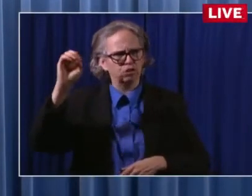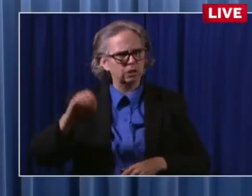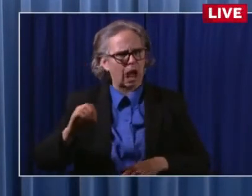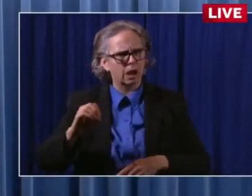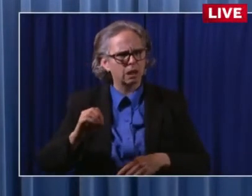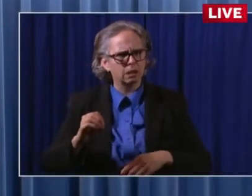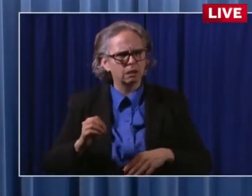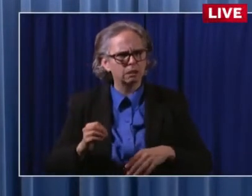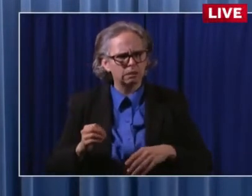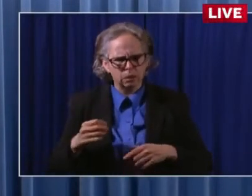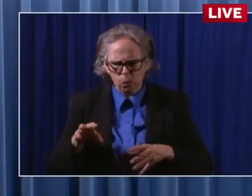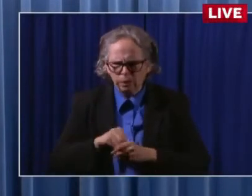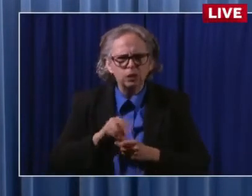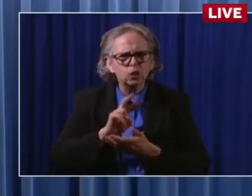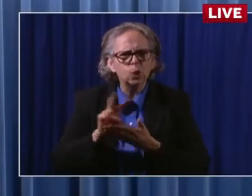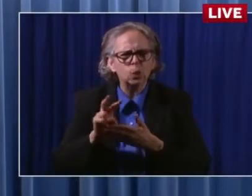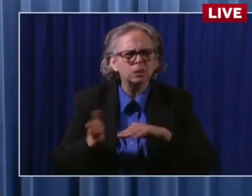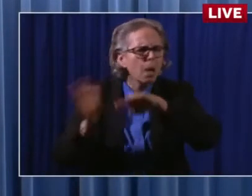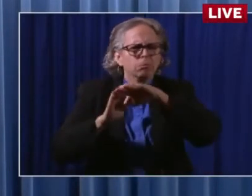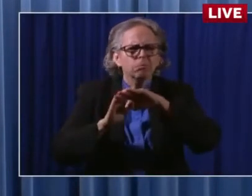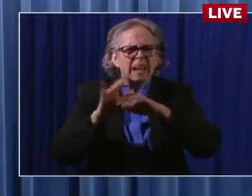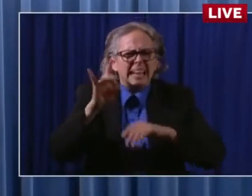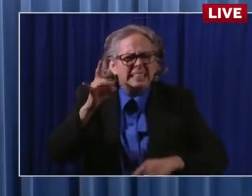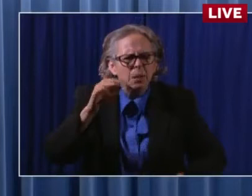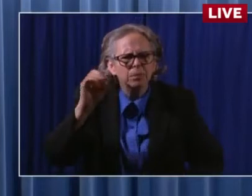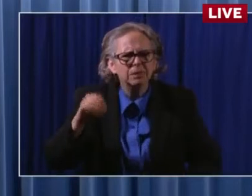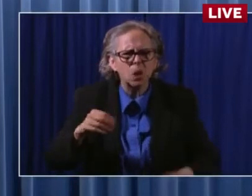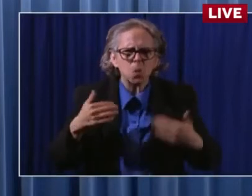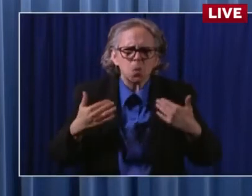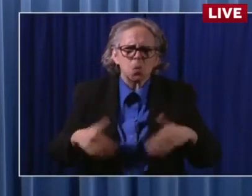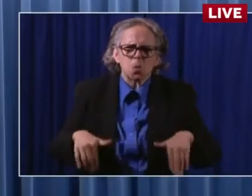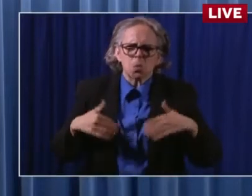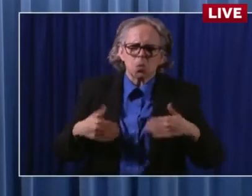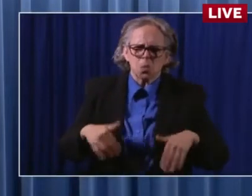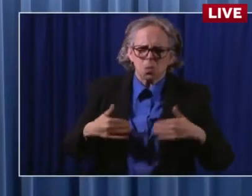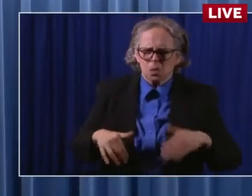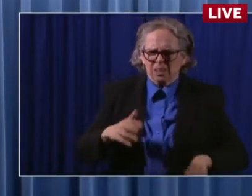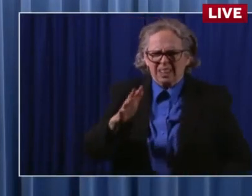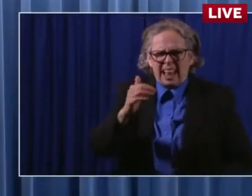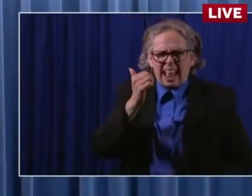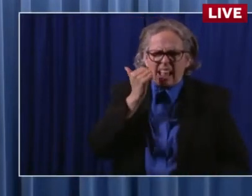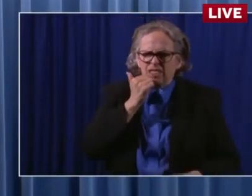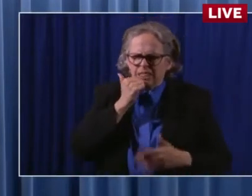OVER 18% OF THE TOTAL CASES HAVE BEEN IN THE LAST TWO WEEKS.